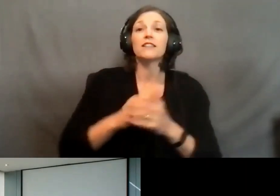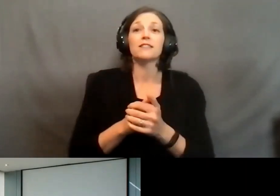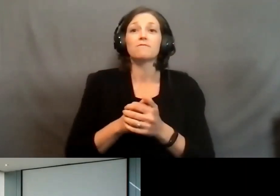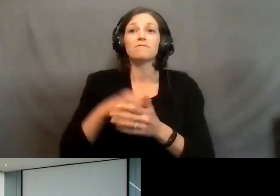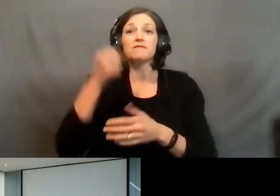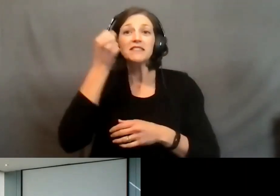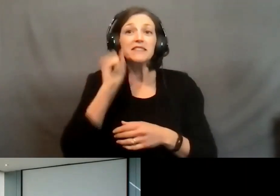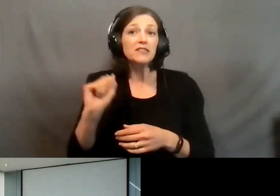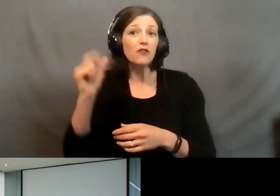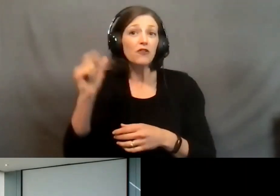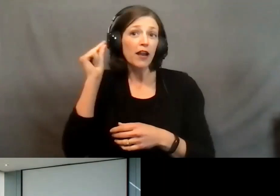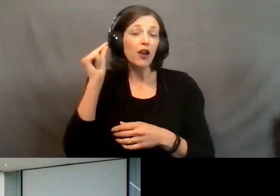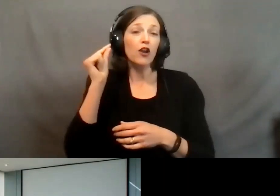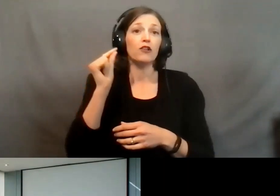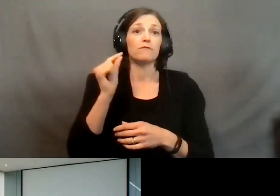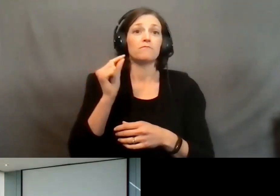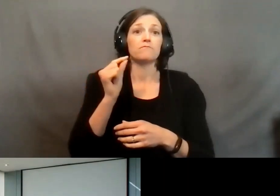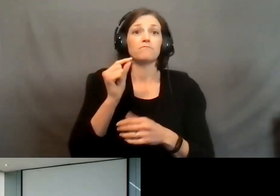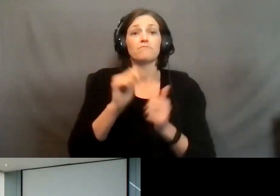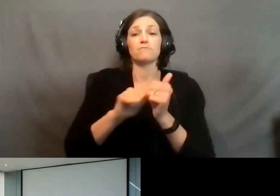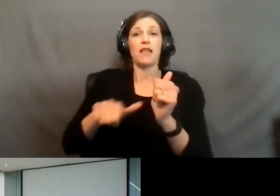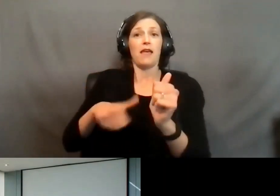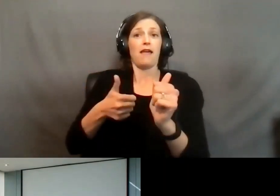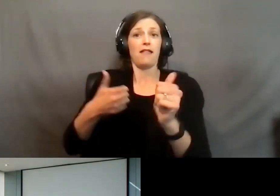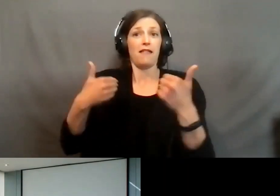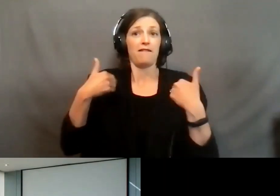Behind me are pictures of my 12:08:59 family and